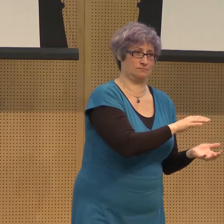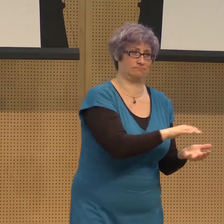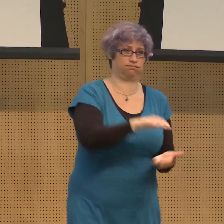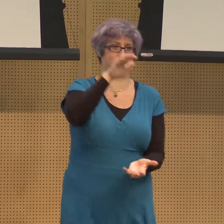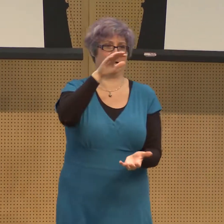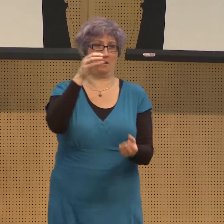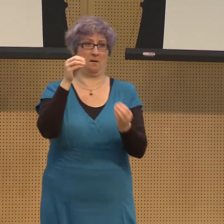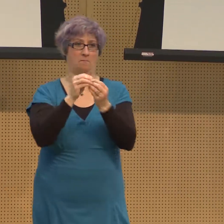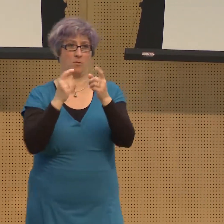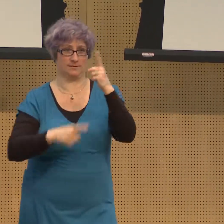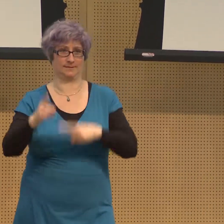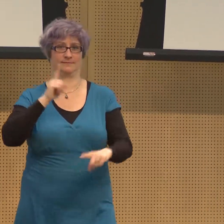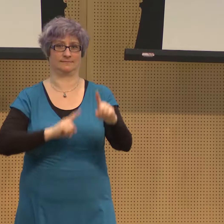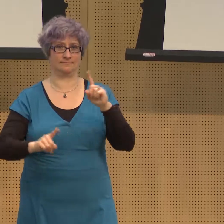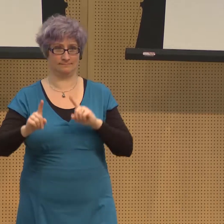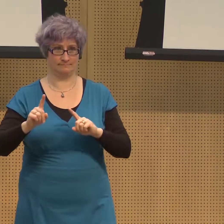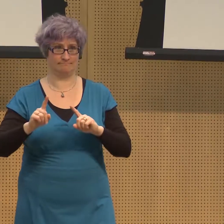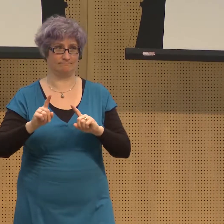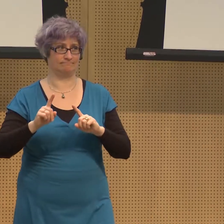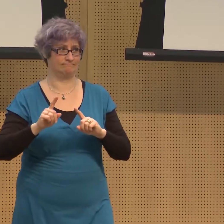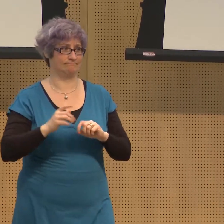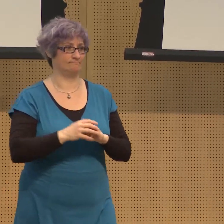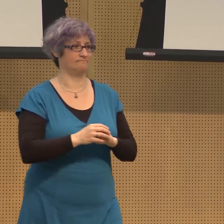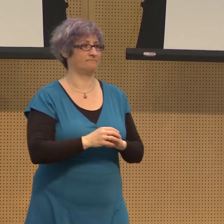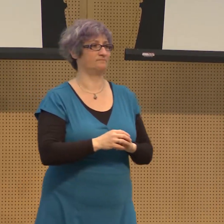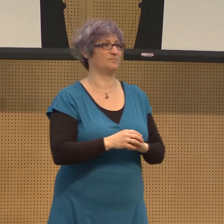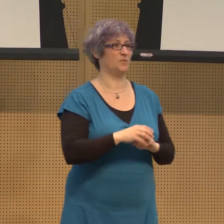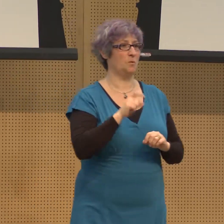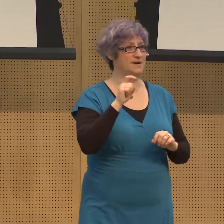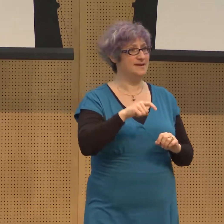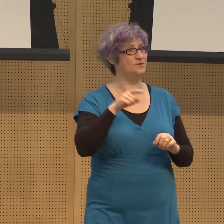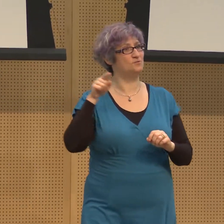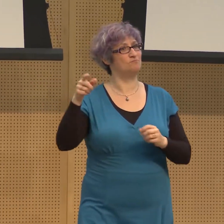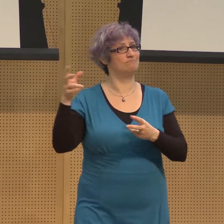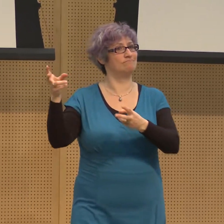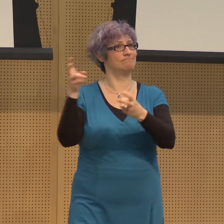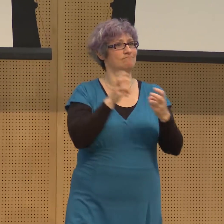It's less gestural and more sign-based.